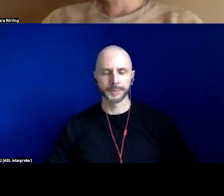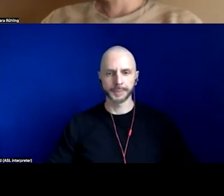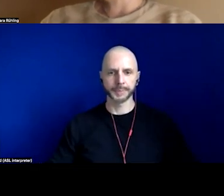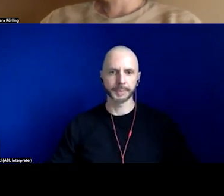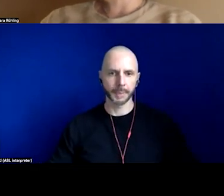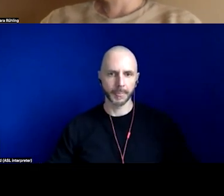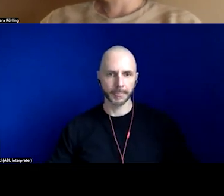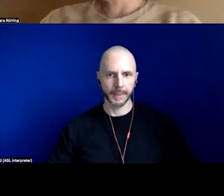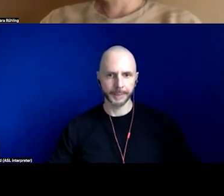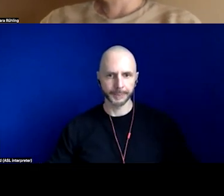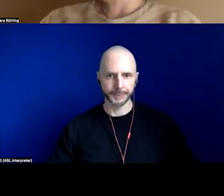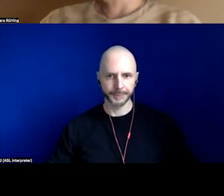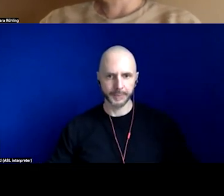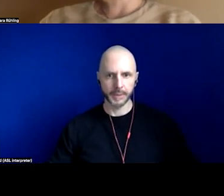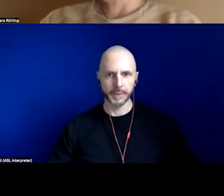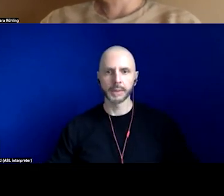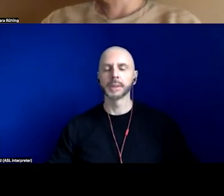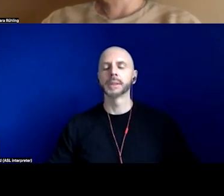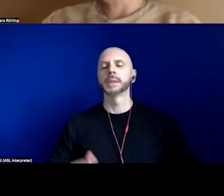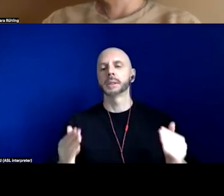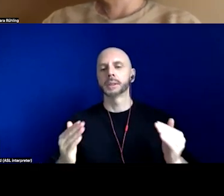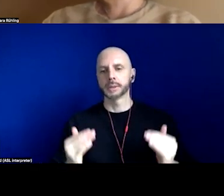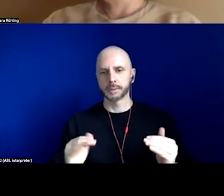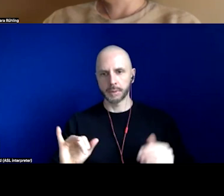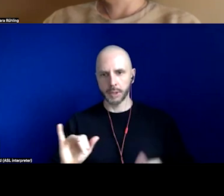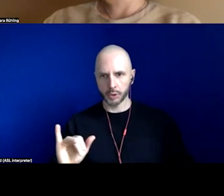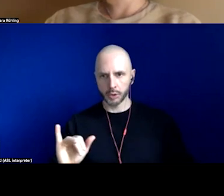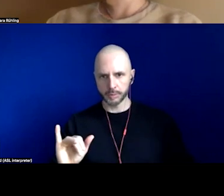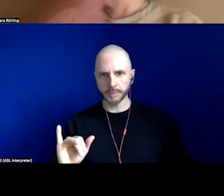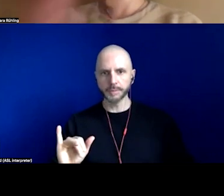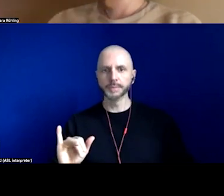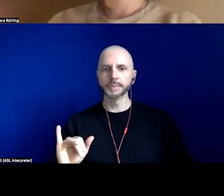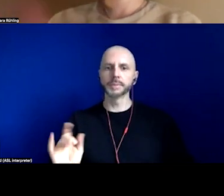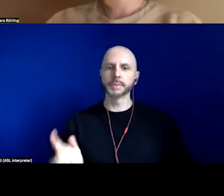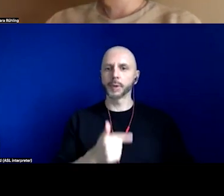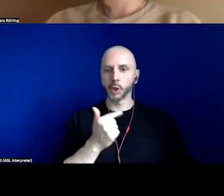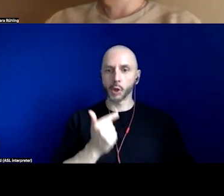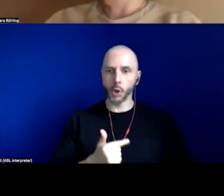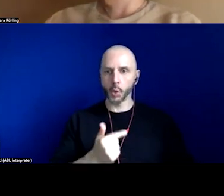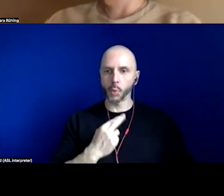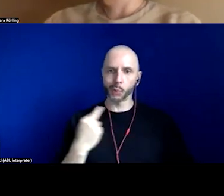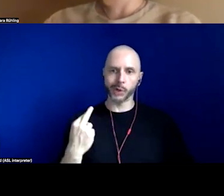easier to control and to fact check rather than creating, sort of, a long list of new